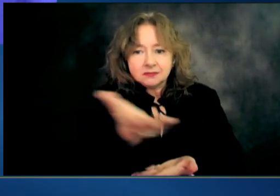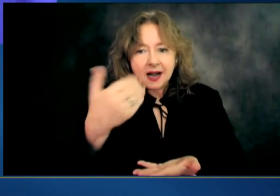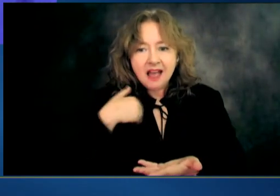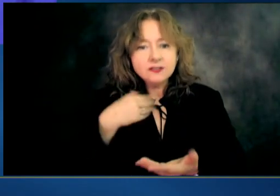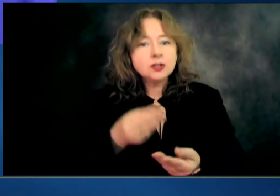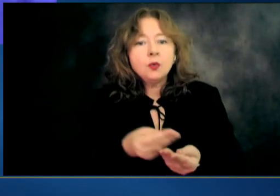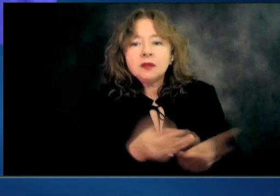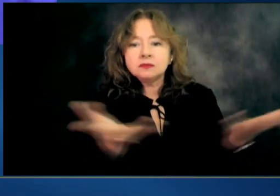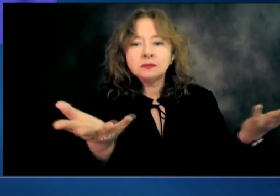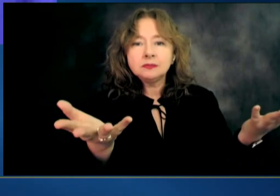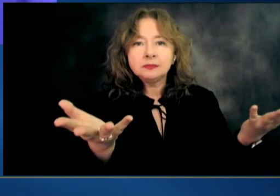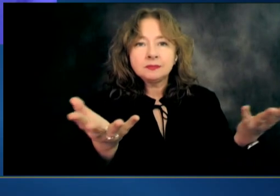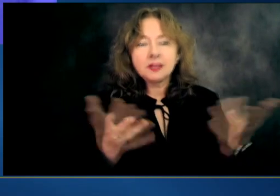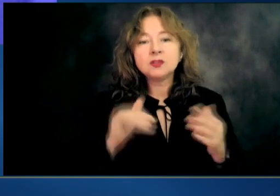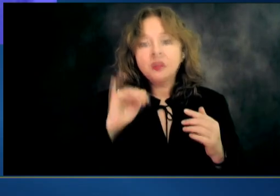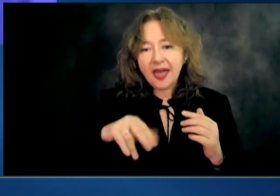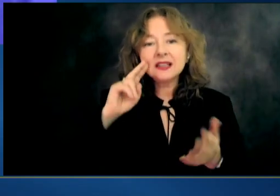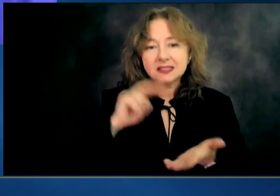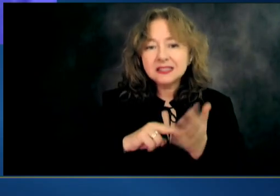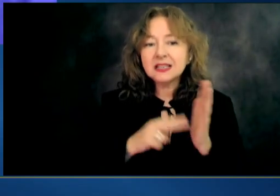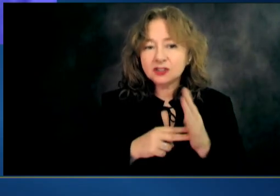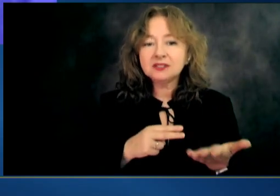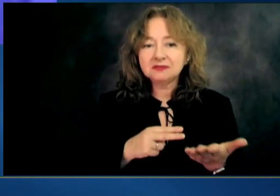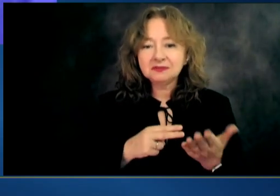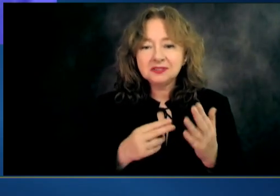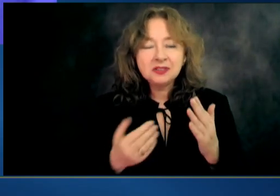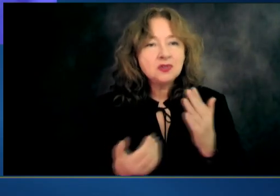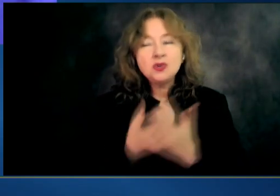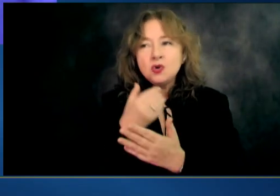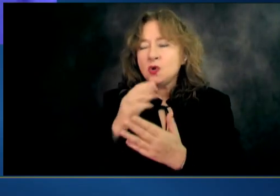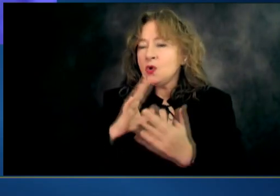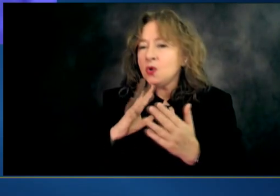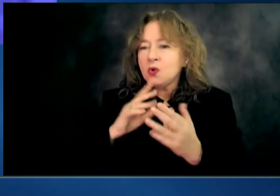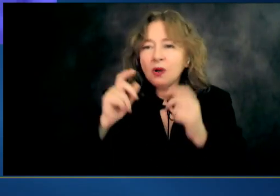going to do with these new innovative therapies and treatments that are coming out for all sorts